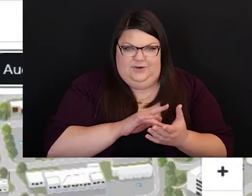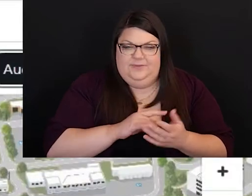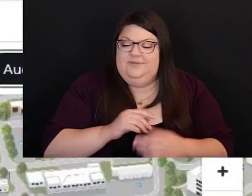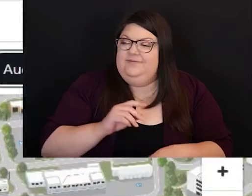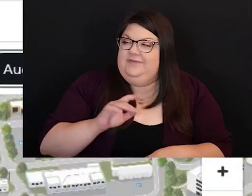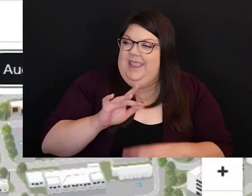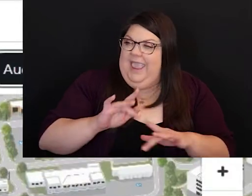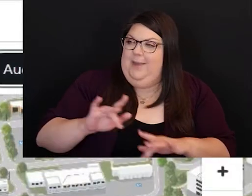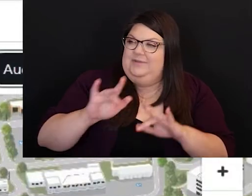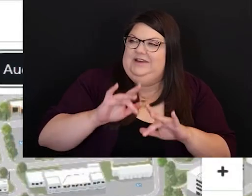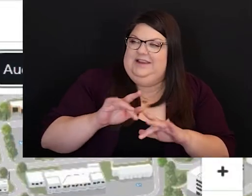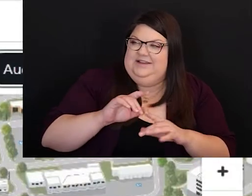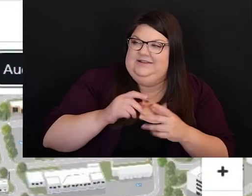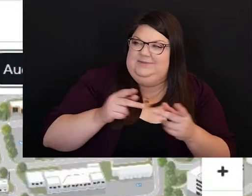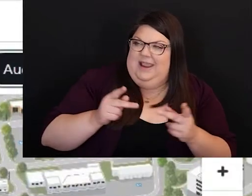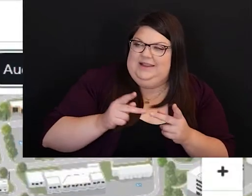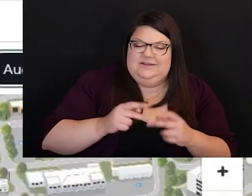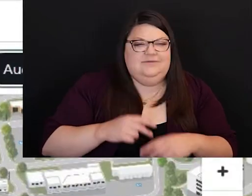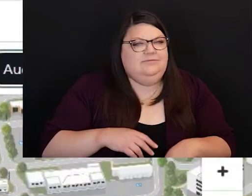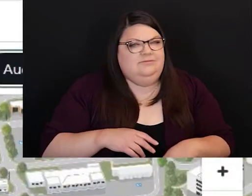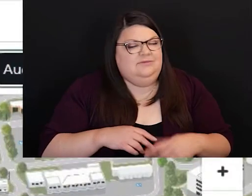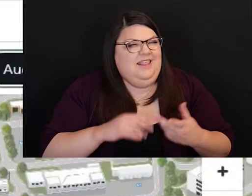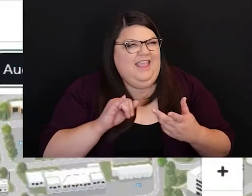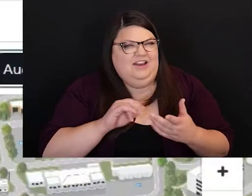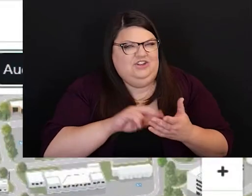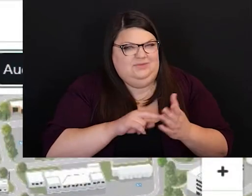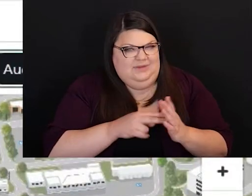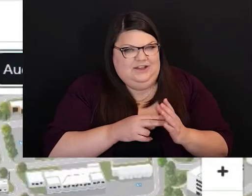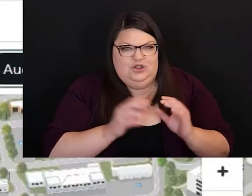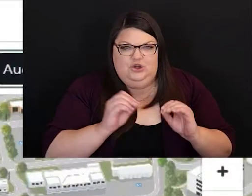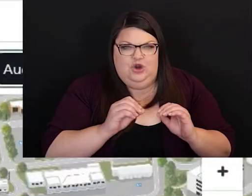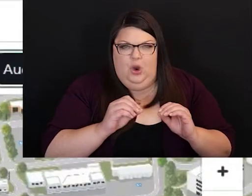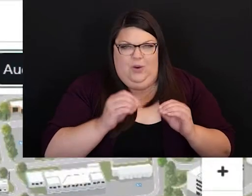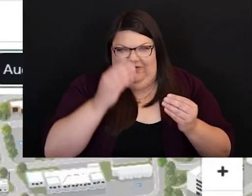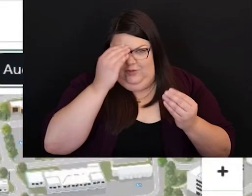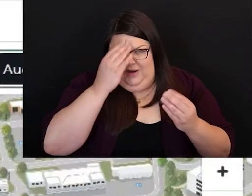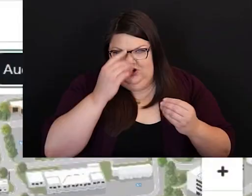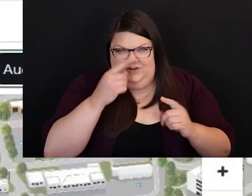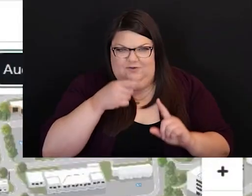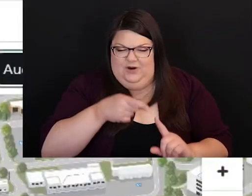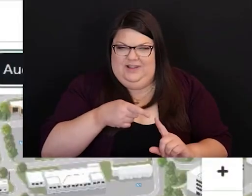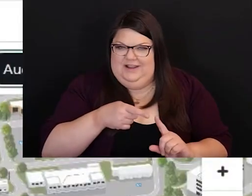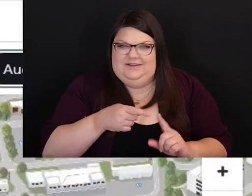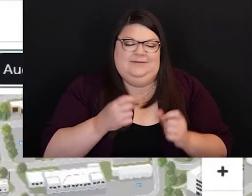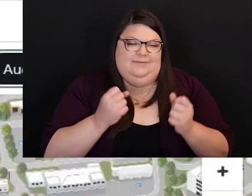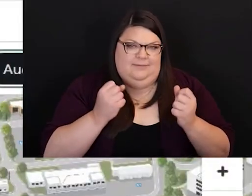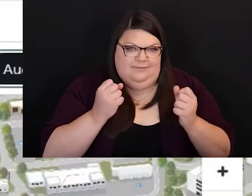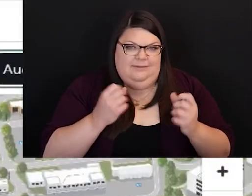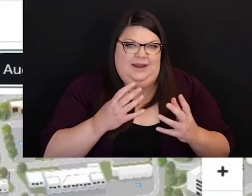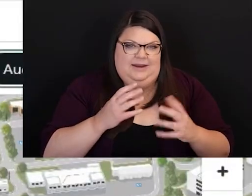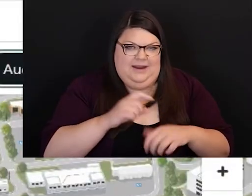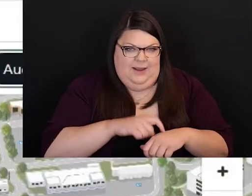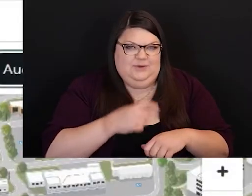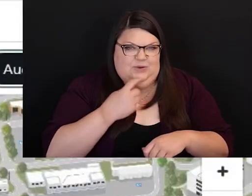Empty space just means that there's no data for this location, which is pretty typical for maps. There's a lot of empty space on maps.